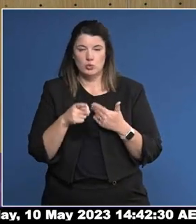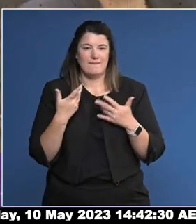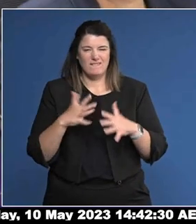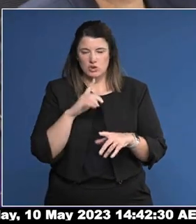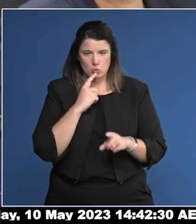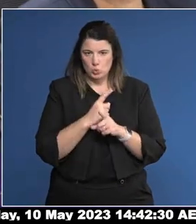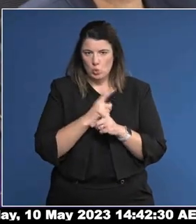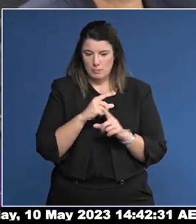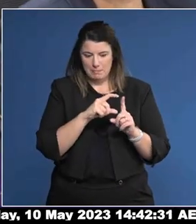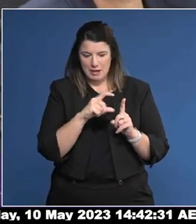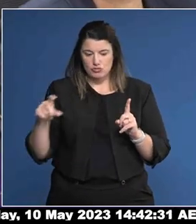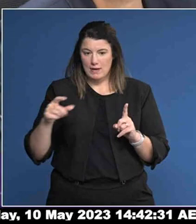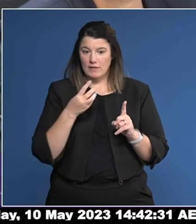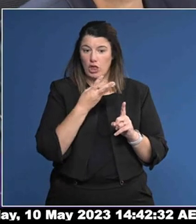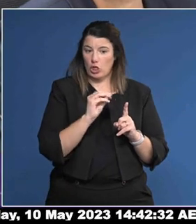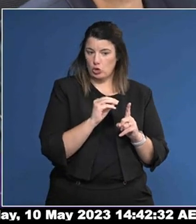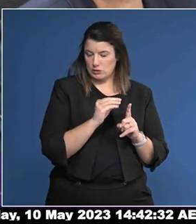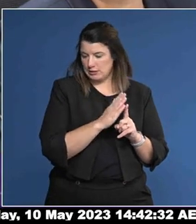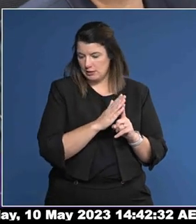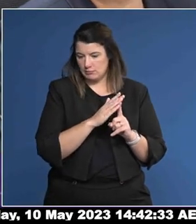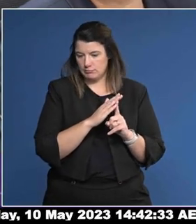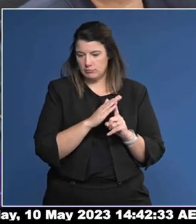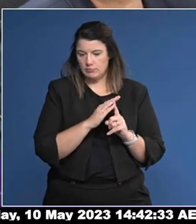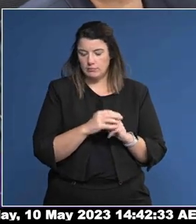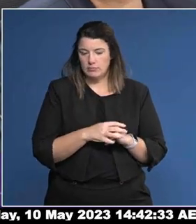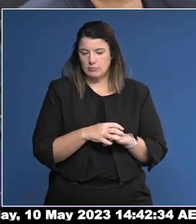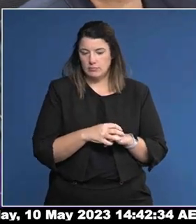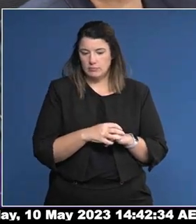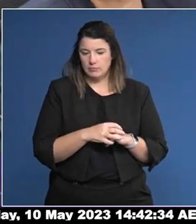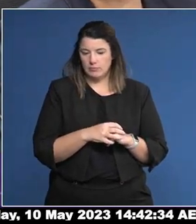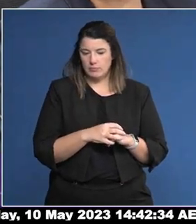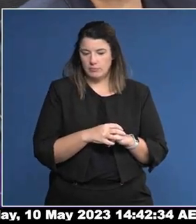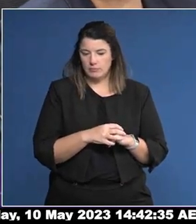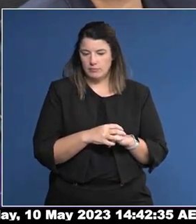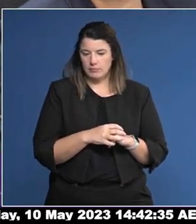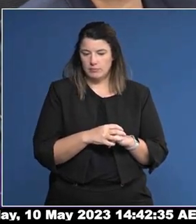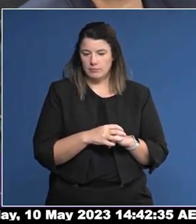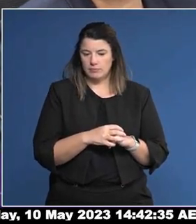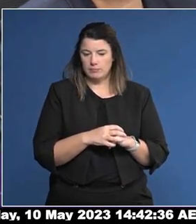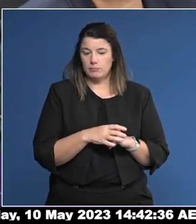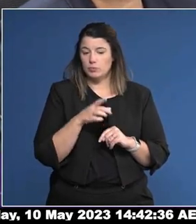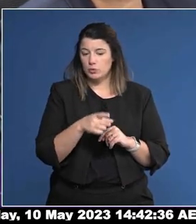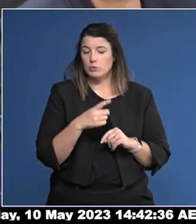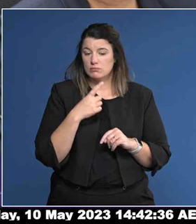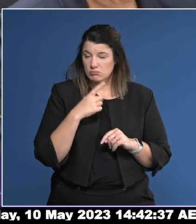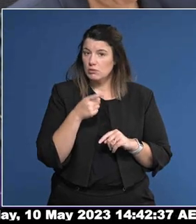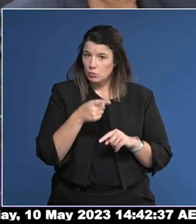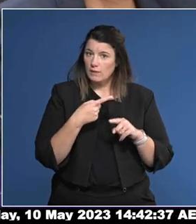paragraph 30 onwards. You told the Royal Commission that the Department cooperated fully with the QFCC